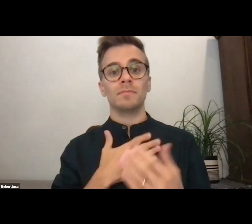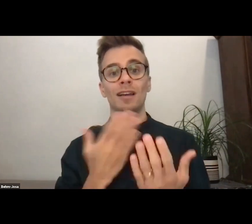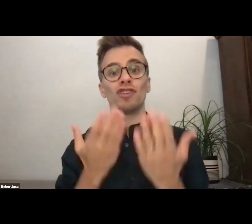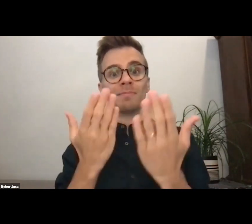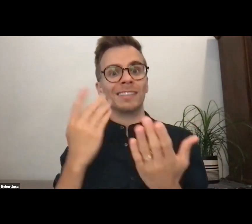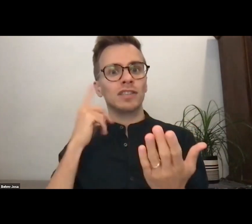Next slide.